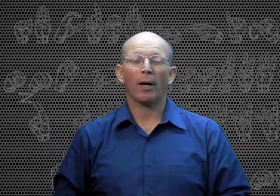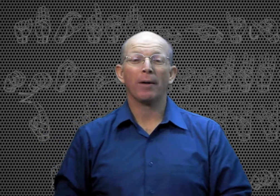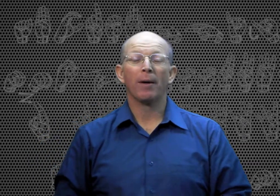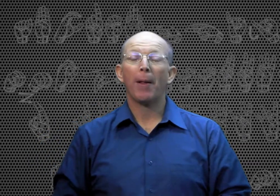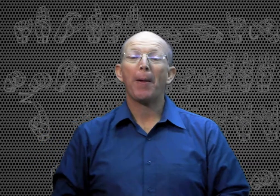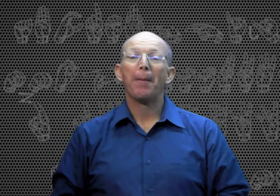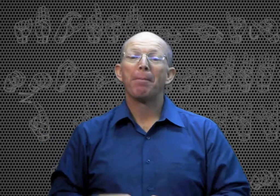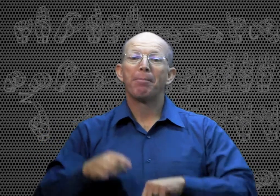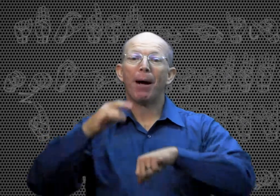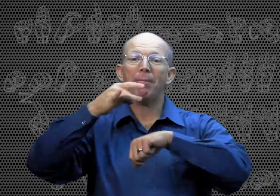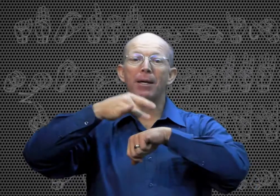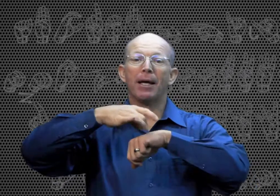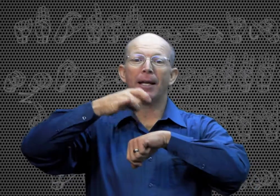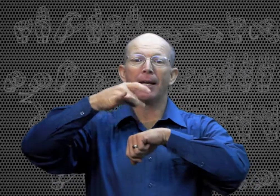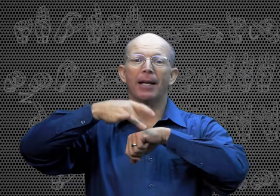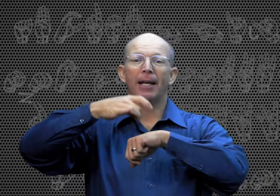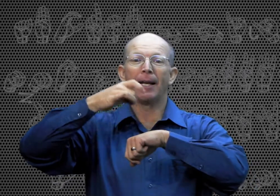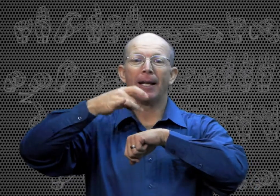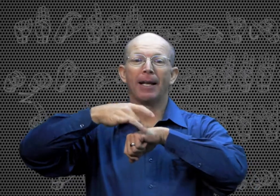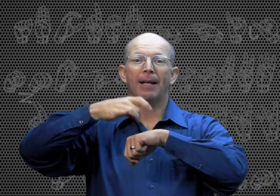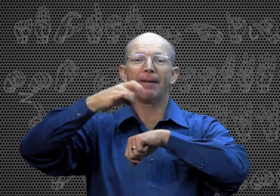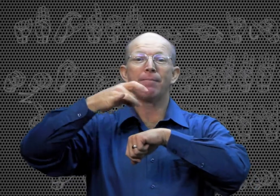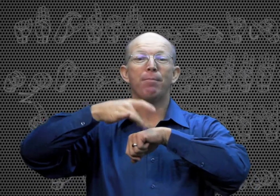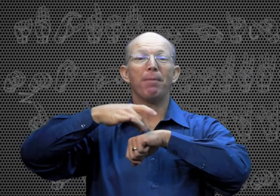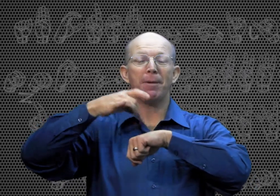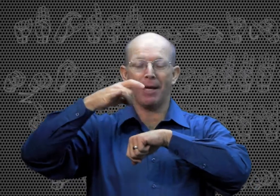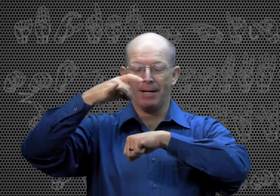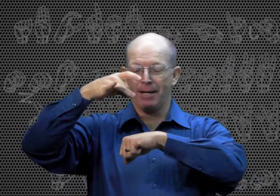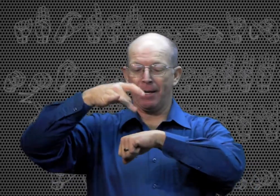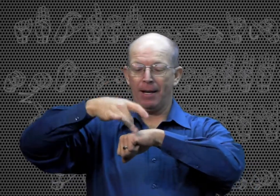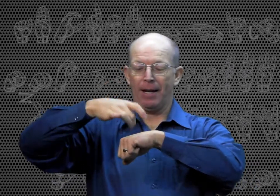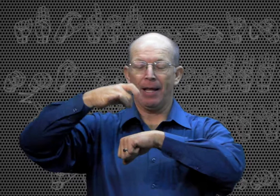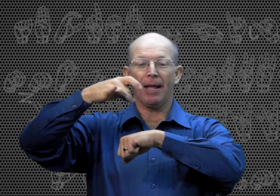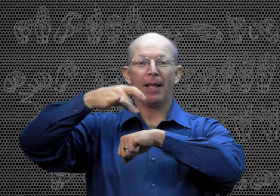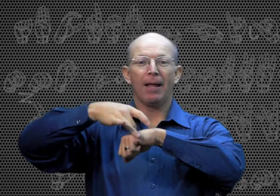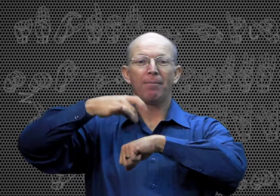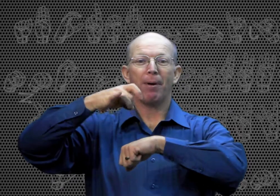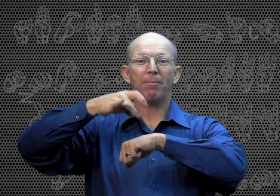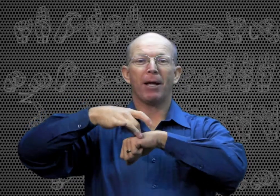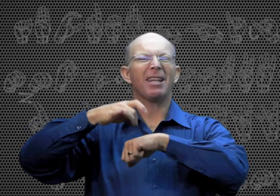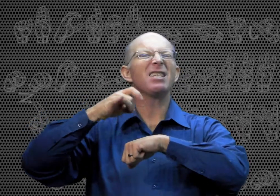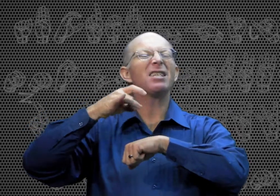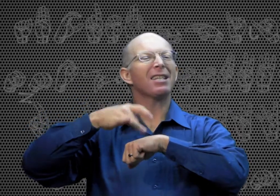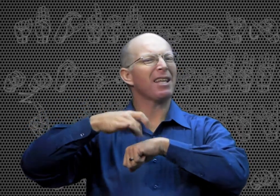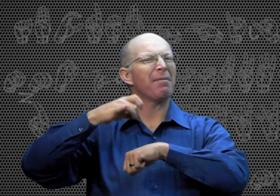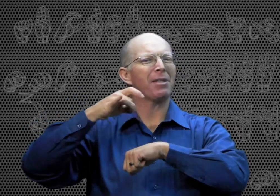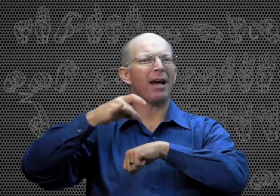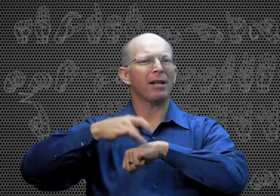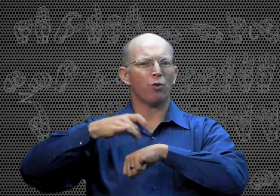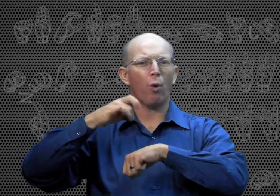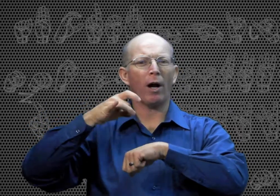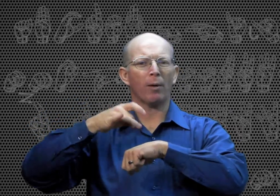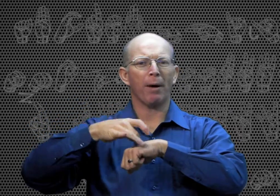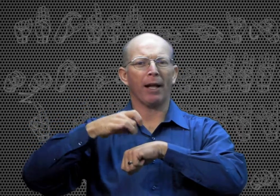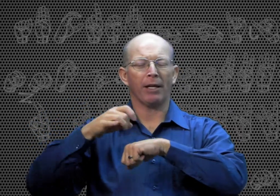CORN PUMPKIN PUMPKIN – This is the same sign as WATERMELON.